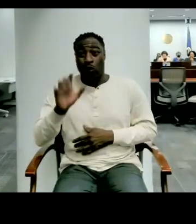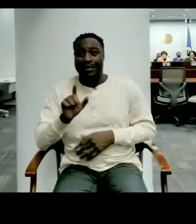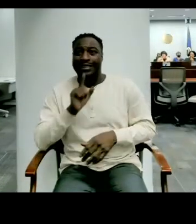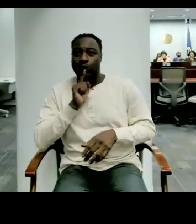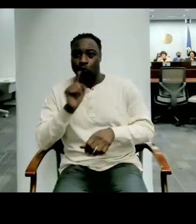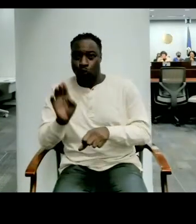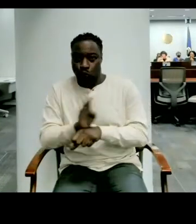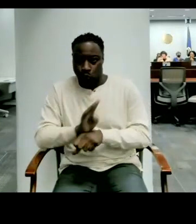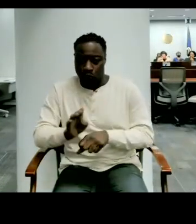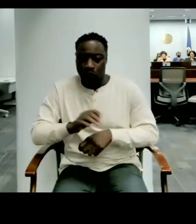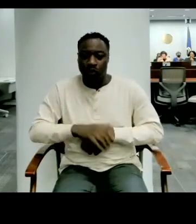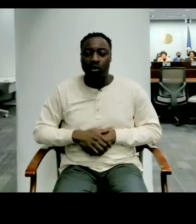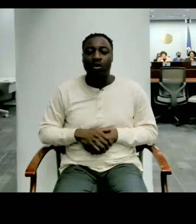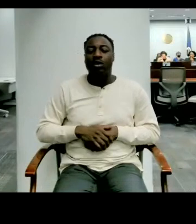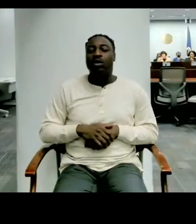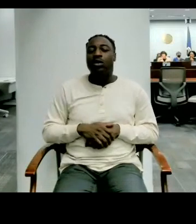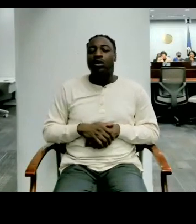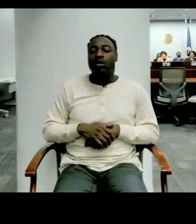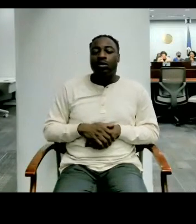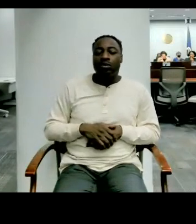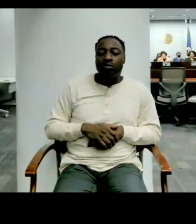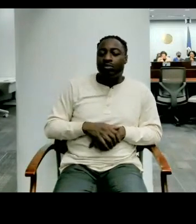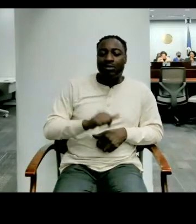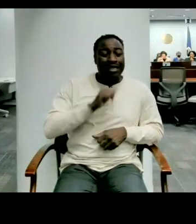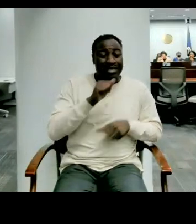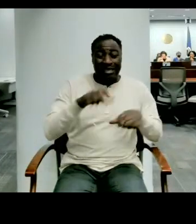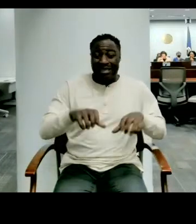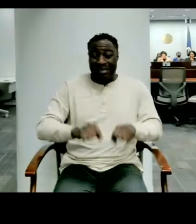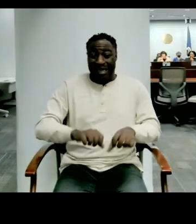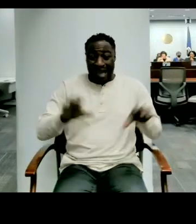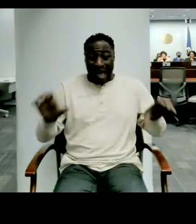Most said they didn't take any action because they felt it wouldn't make a difference.